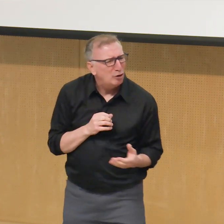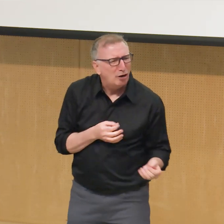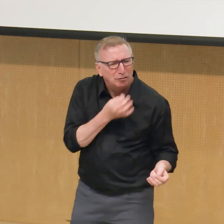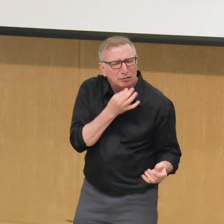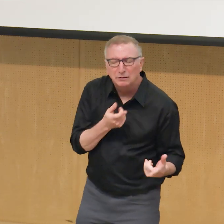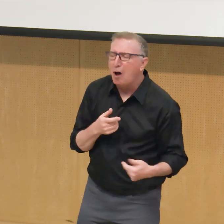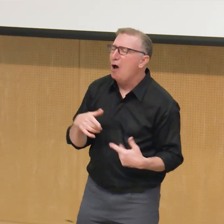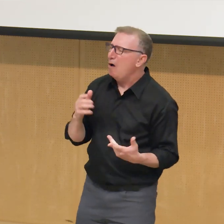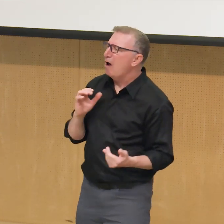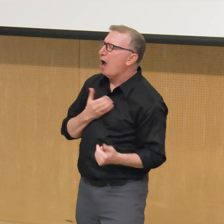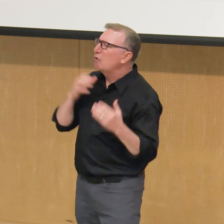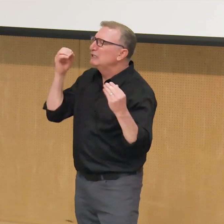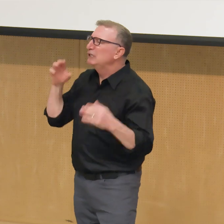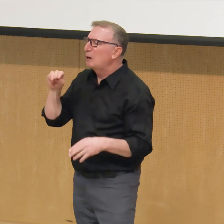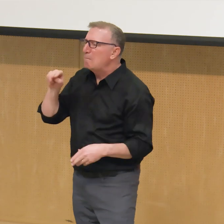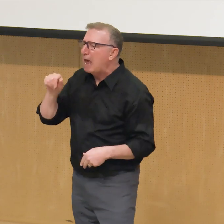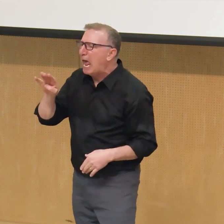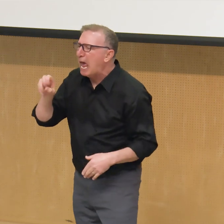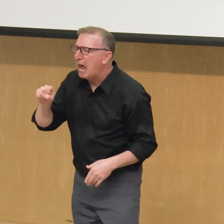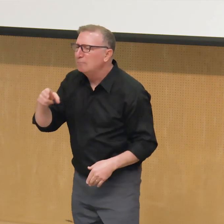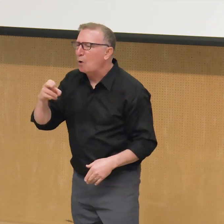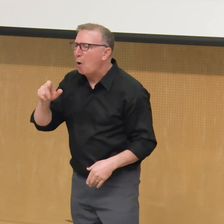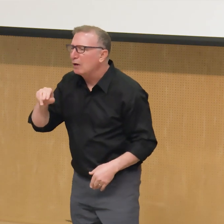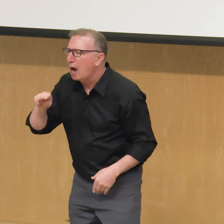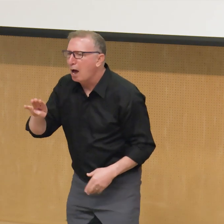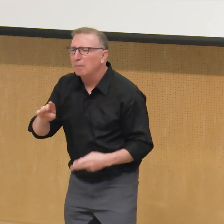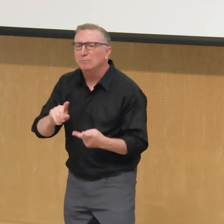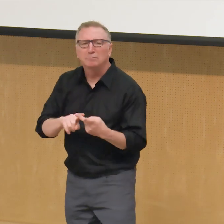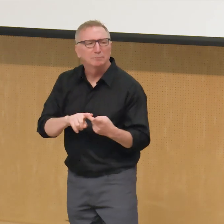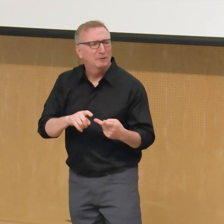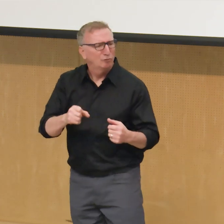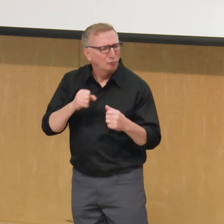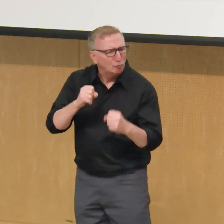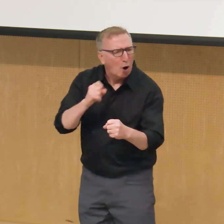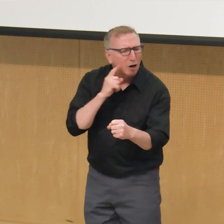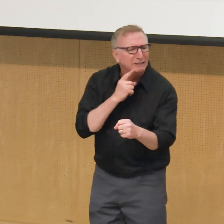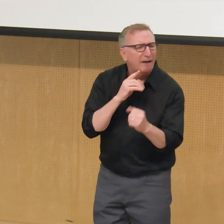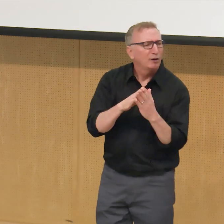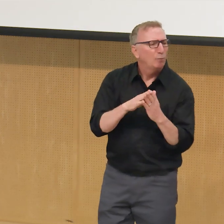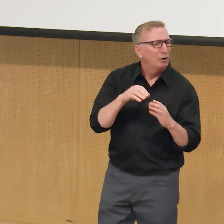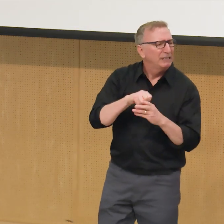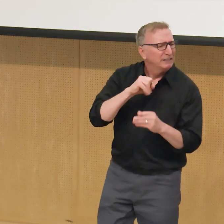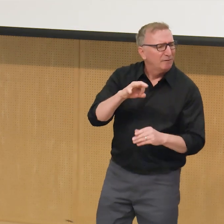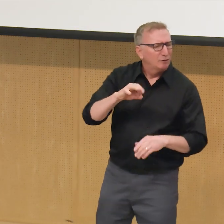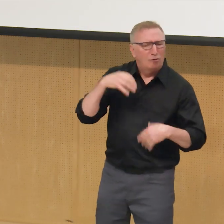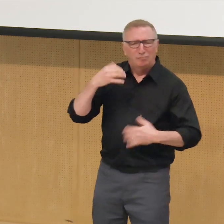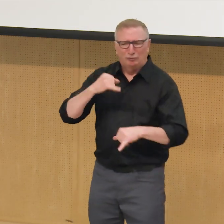and I asked, "Oh, how'd you guys sign?" And they said, "Our teacher Mabs Holcomb"...